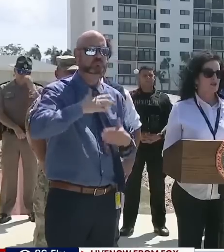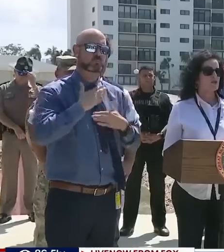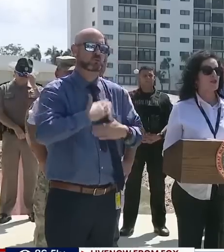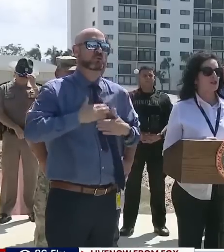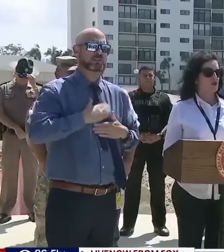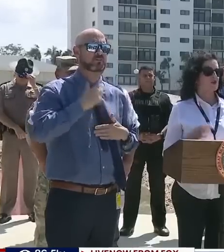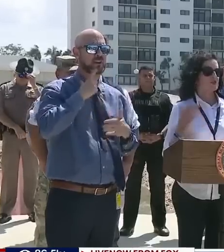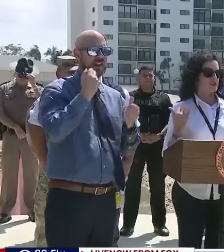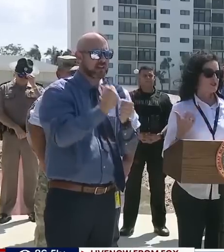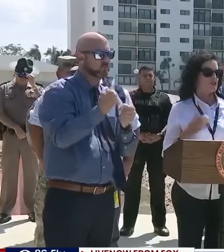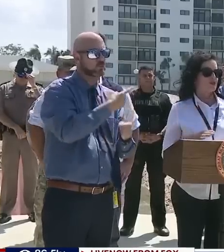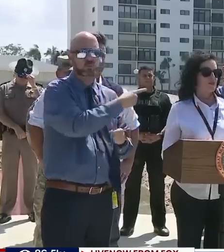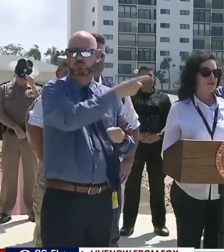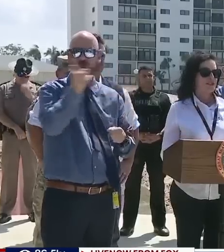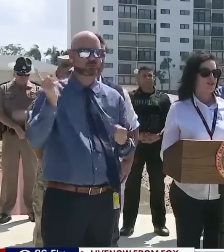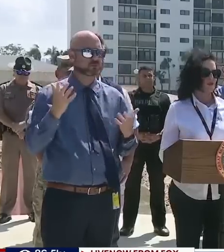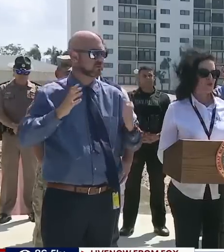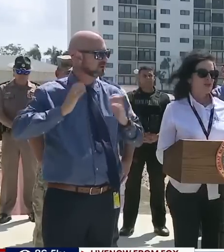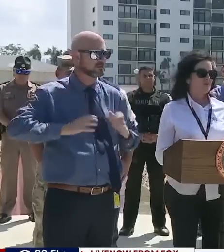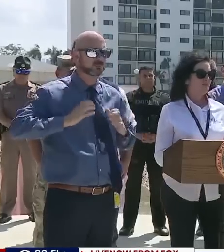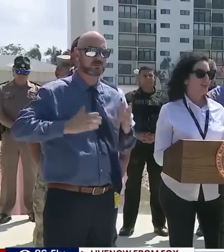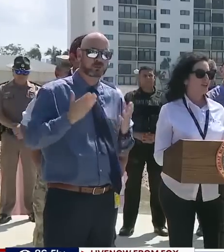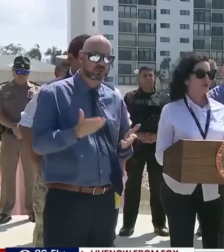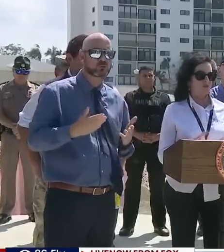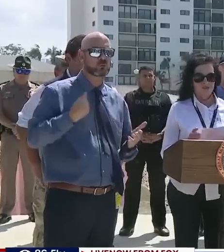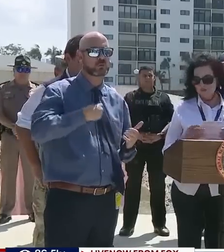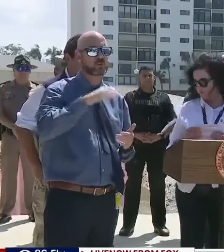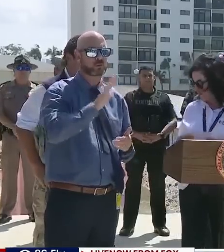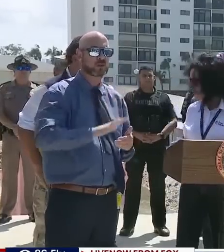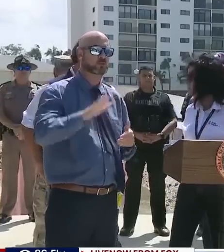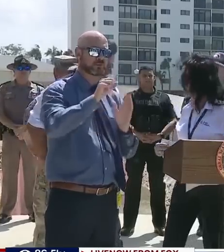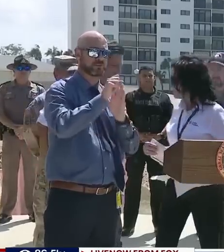thank you for your time patience. We very much appreciate every single